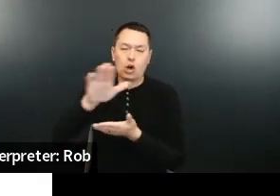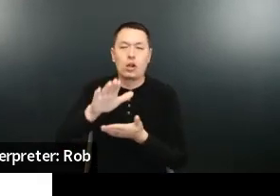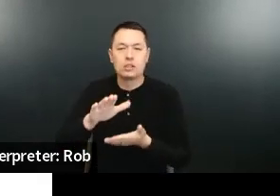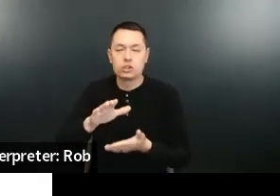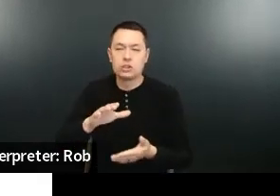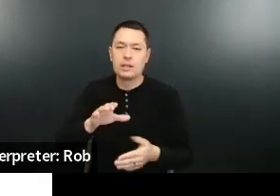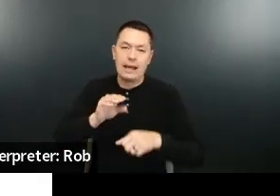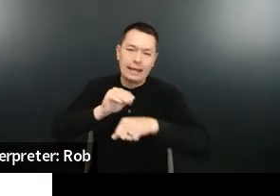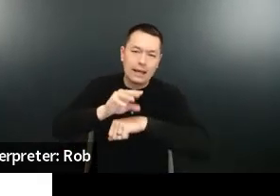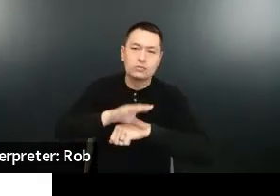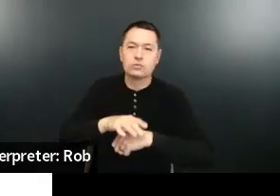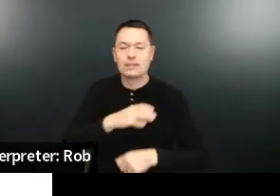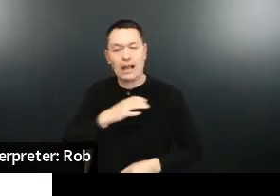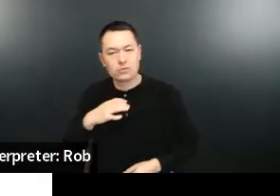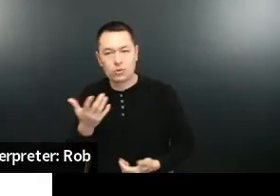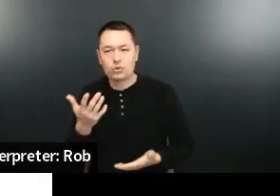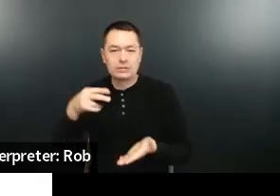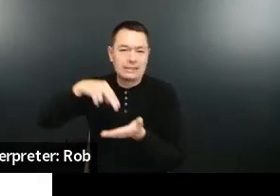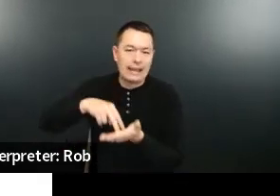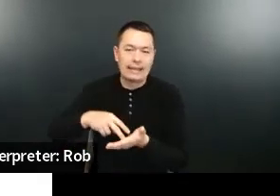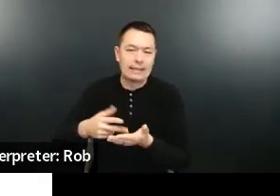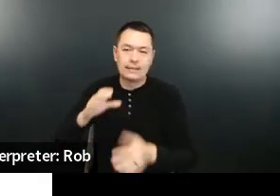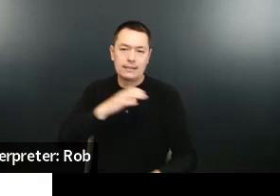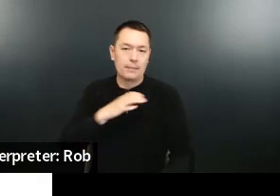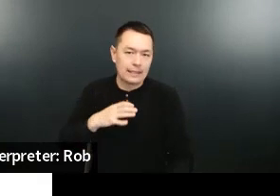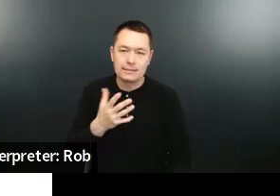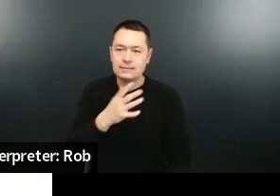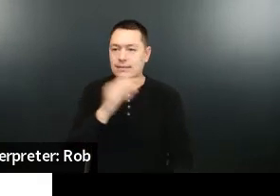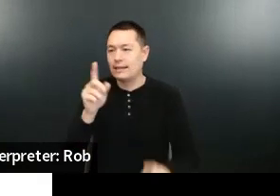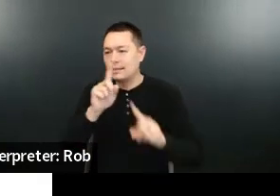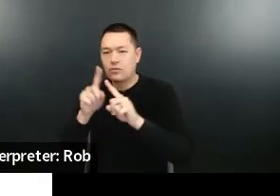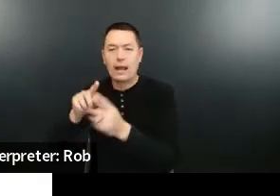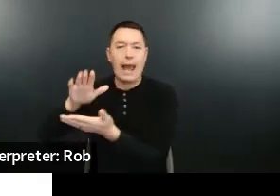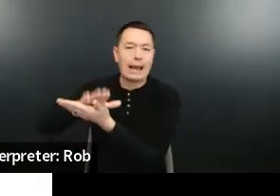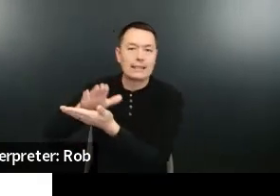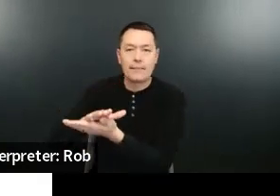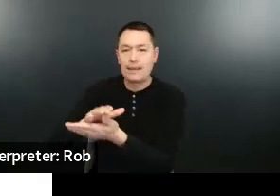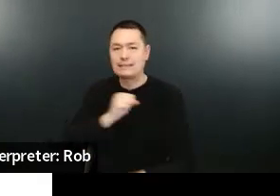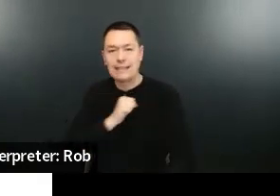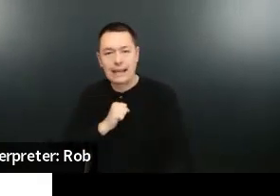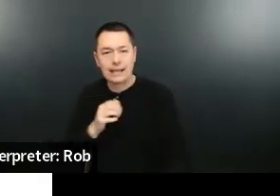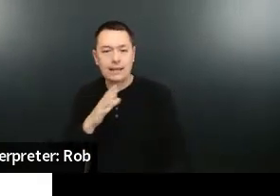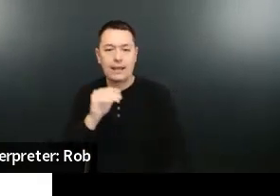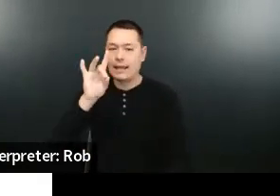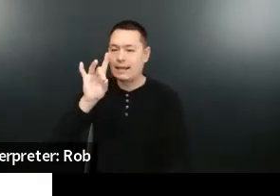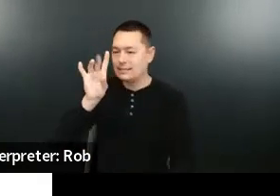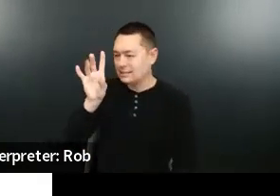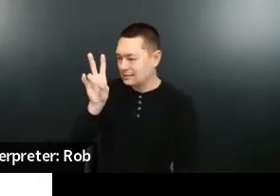We help with some of the task force, especially academic center and know it's 80 705 has been assisting with that.